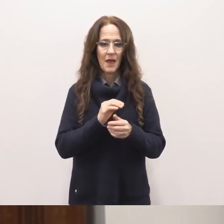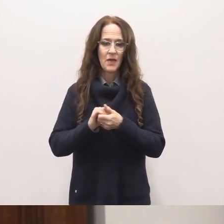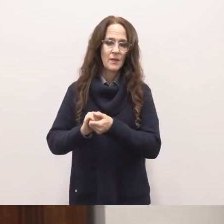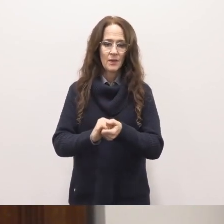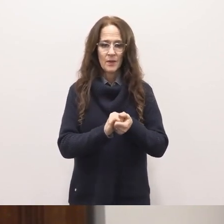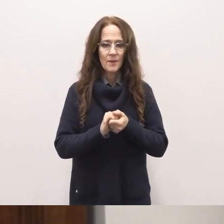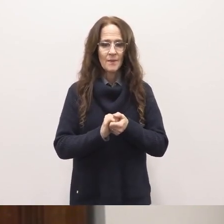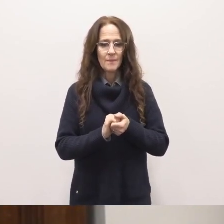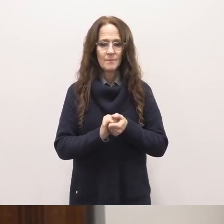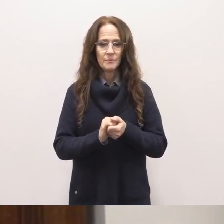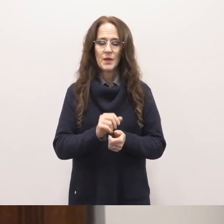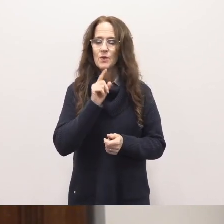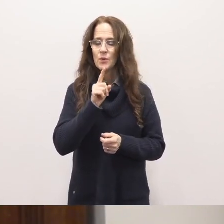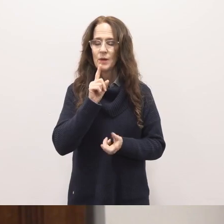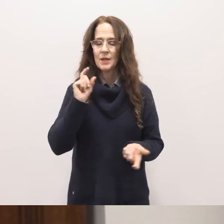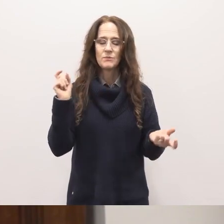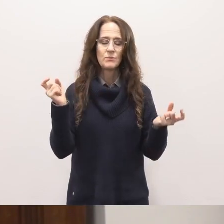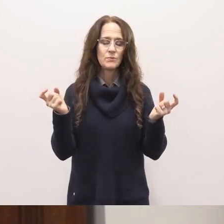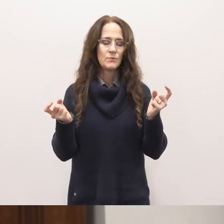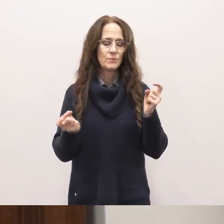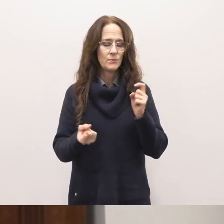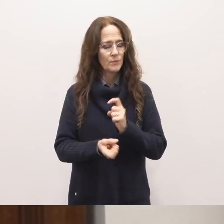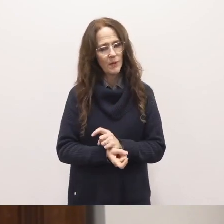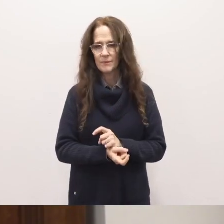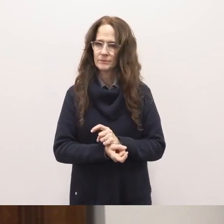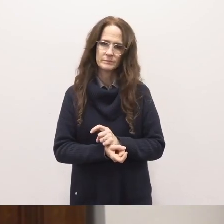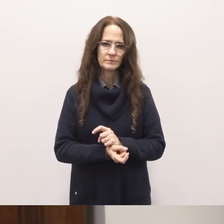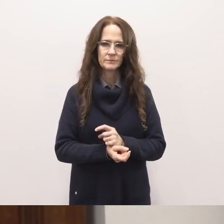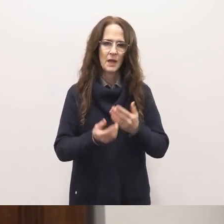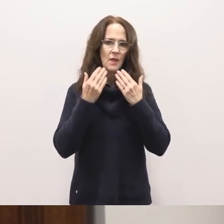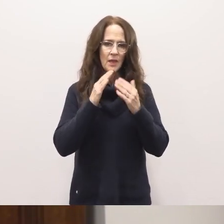So it's truly transformative. I wanna thank everybody involved,